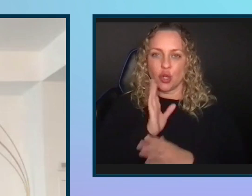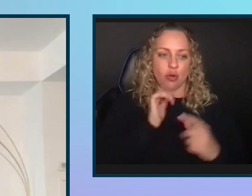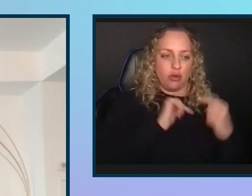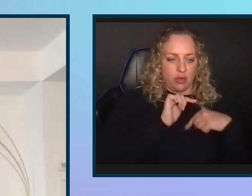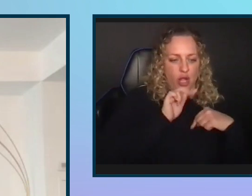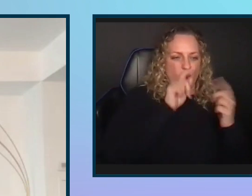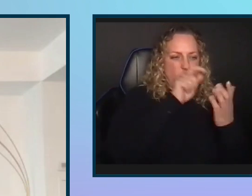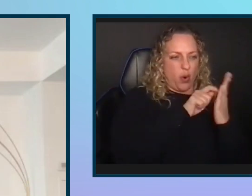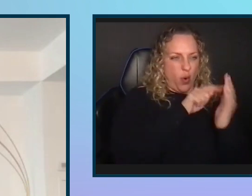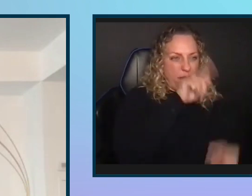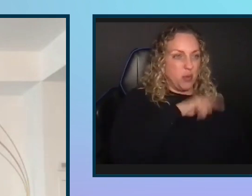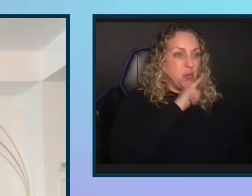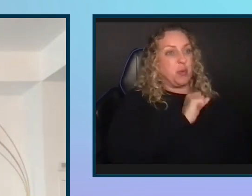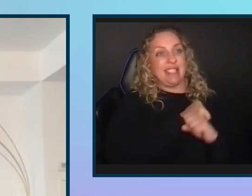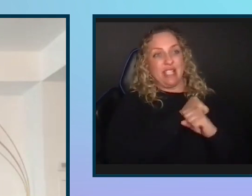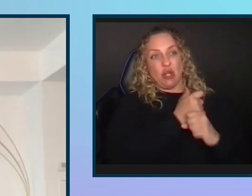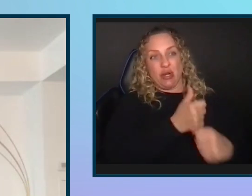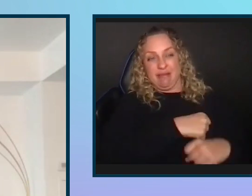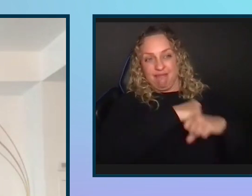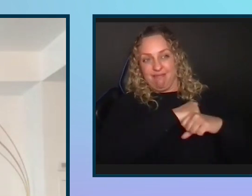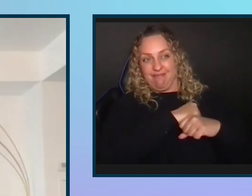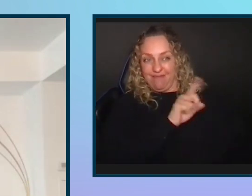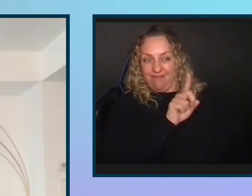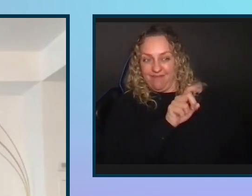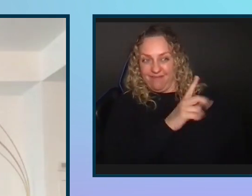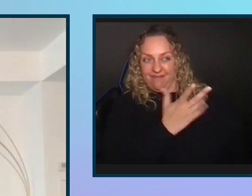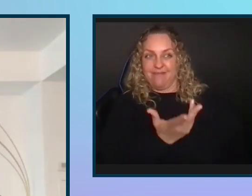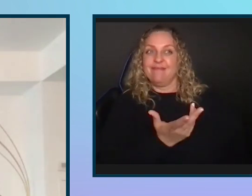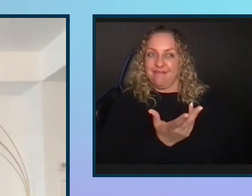like, it becomes easier for users to even be able to interact with this,